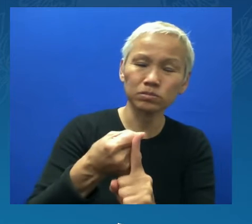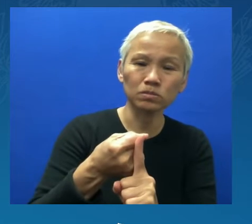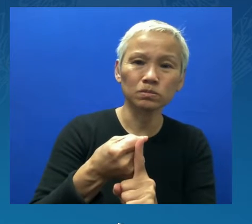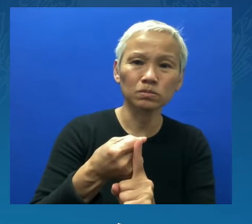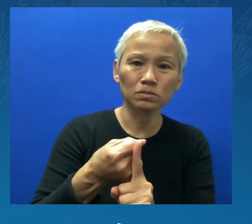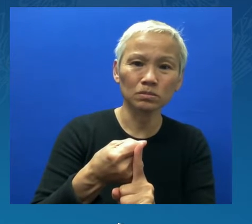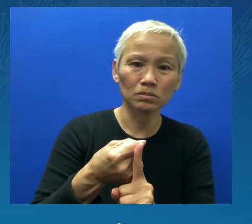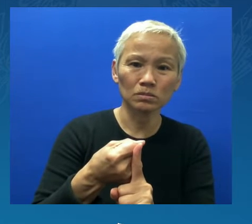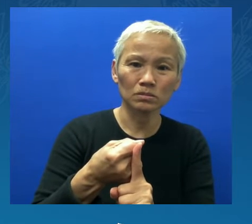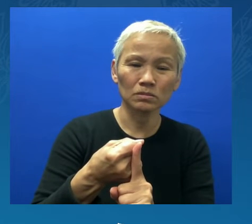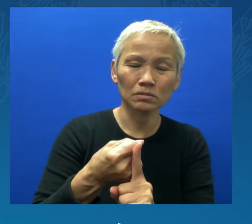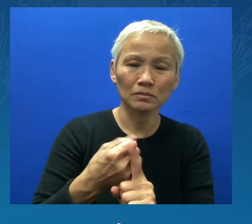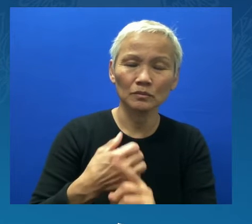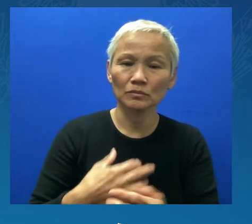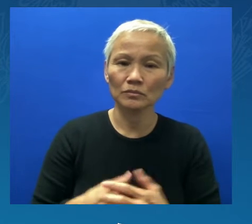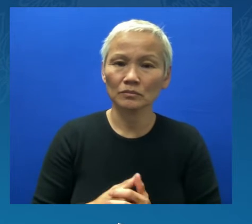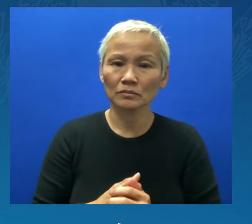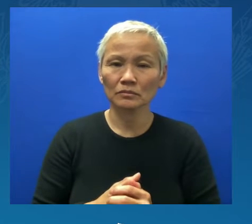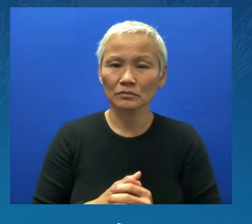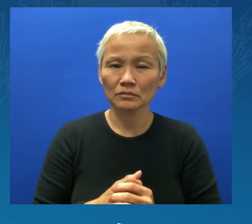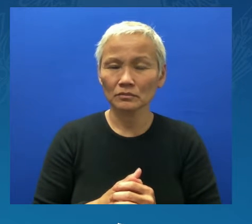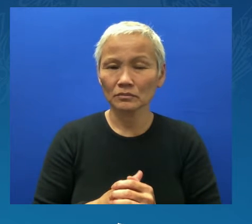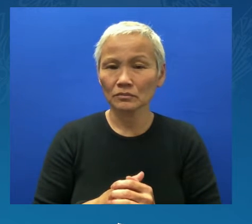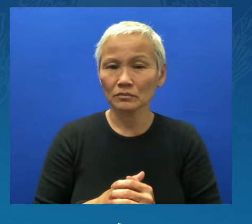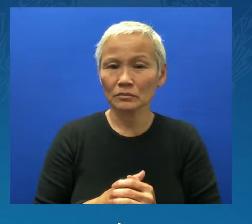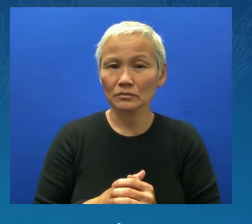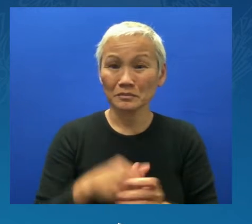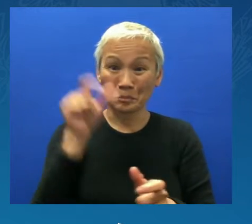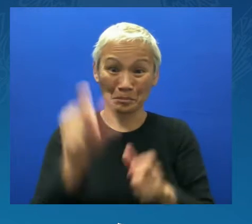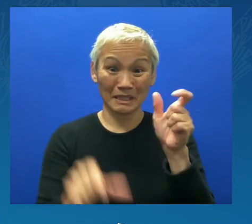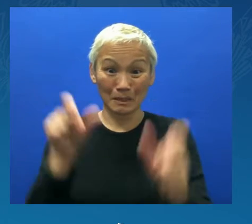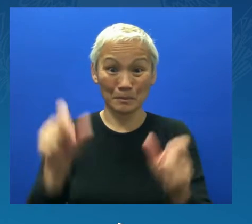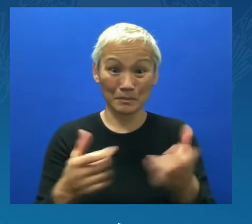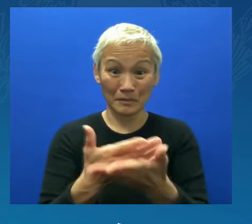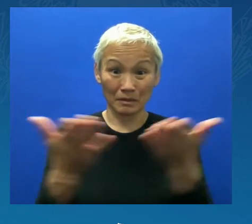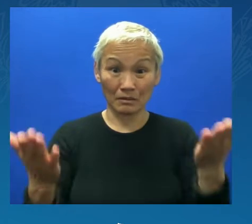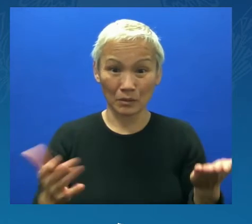that answers a calling to care for others